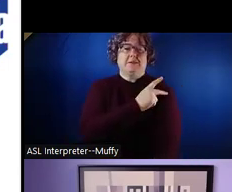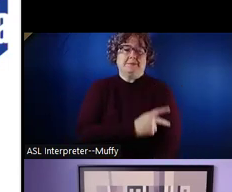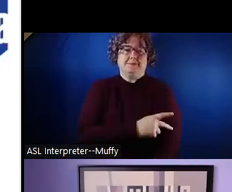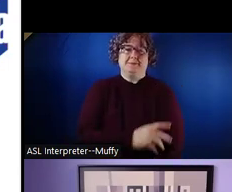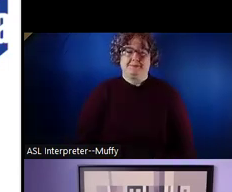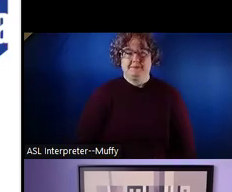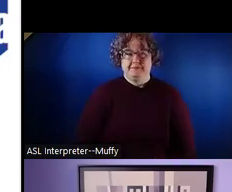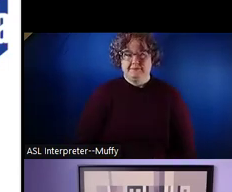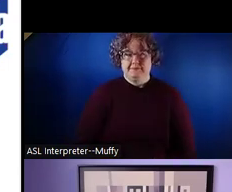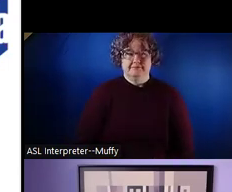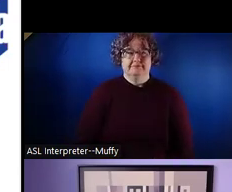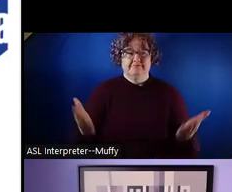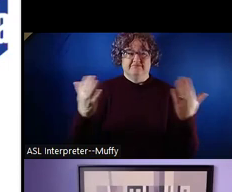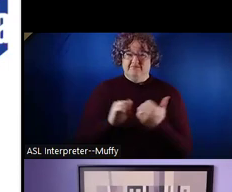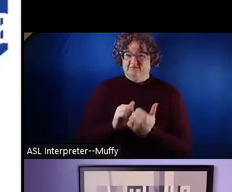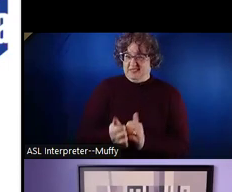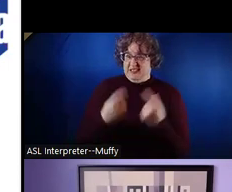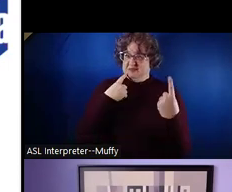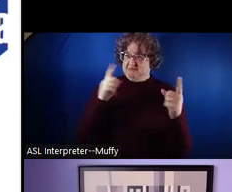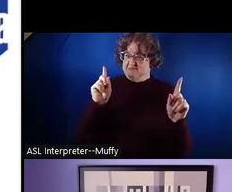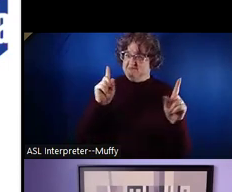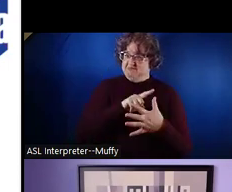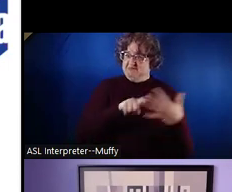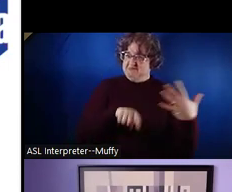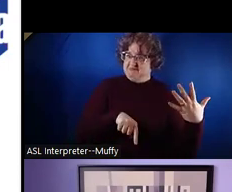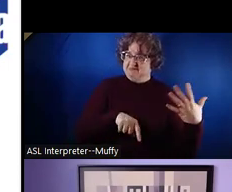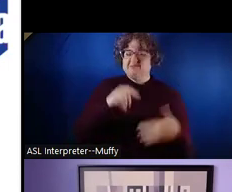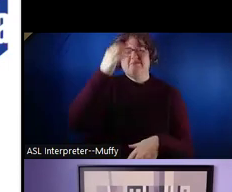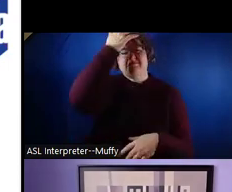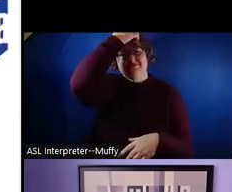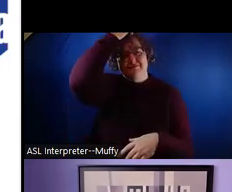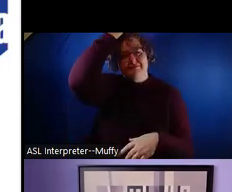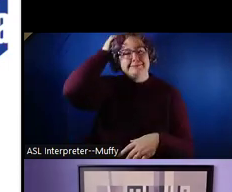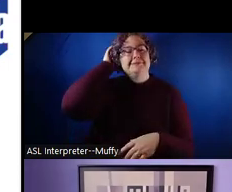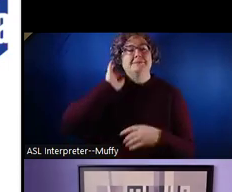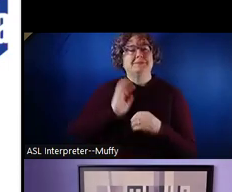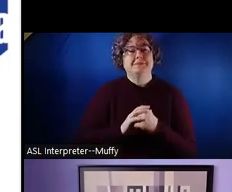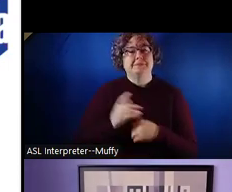So how are we gonna accomplish our learning objectives today? Well, we're gonna do this in a slightly different format